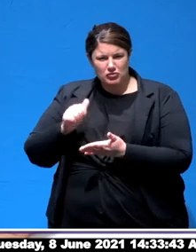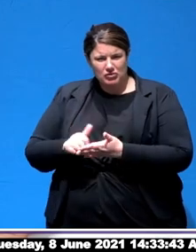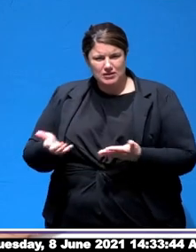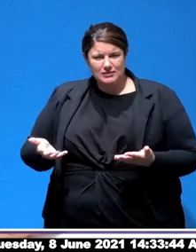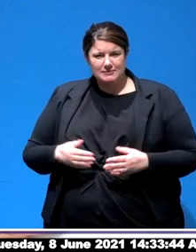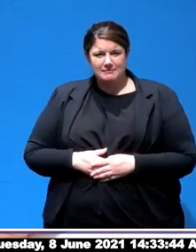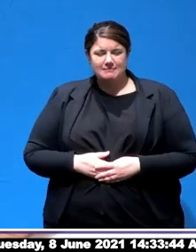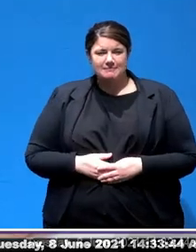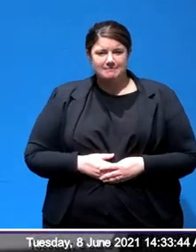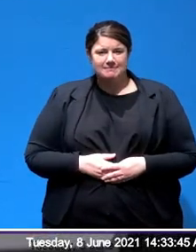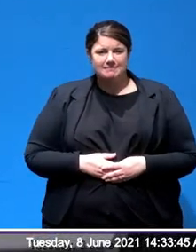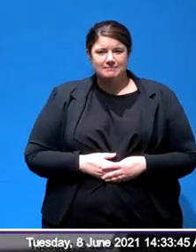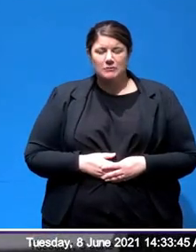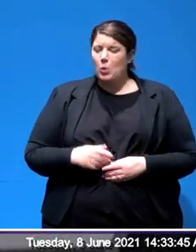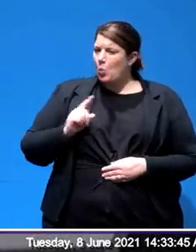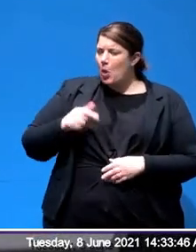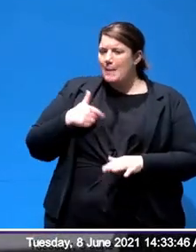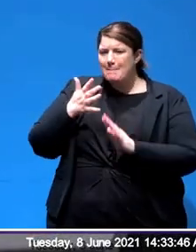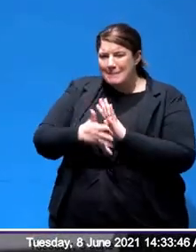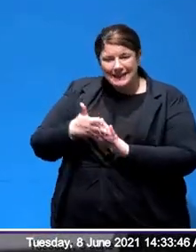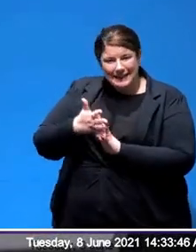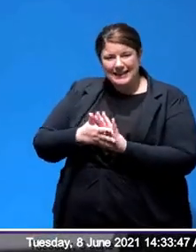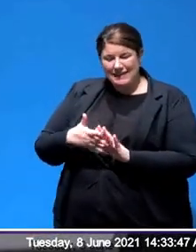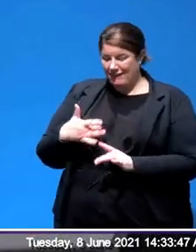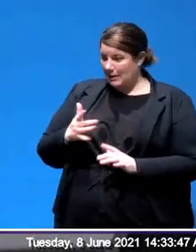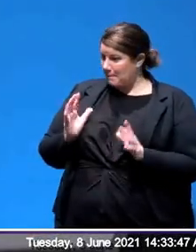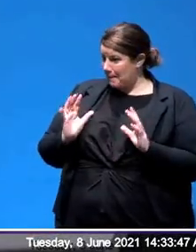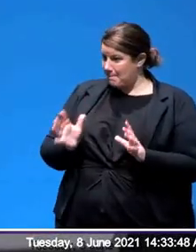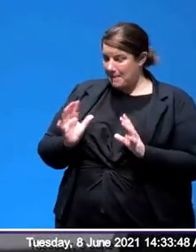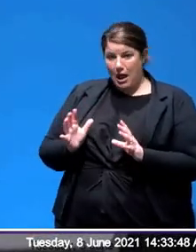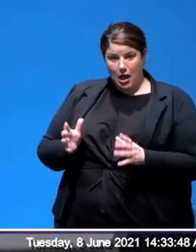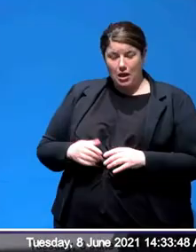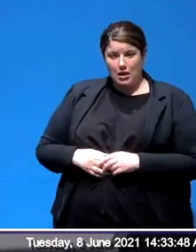No. What I'm getting at is it seems odd that there's a reference there to